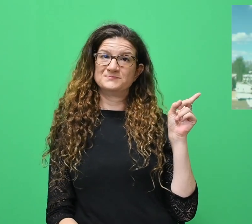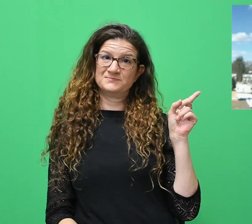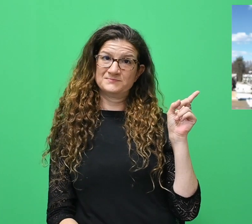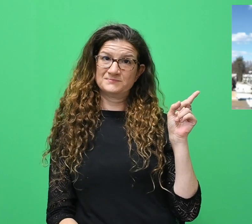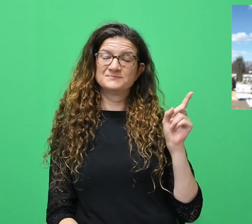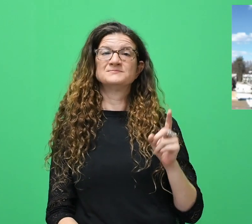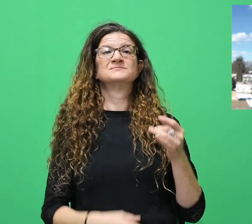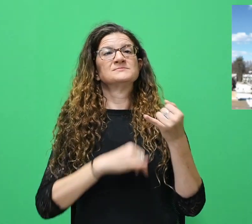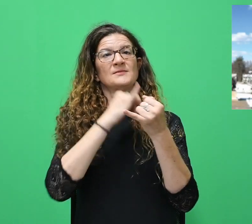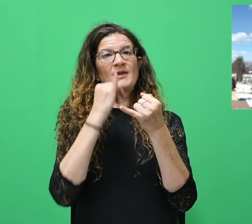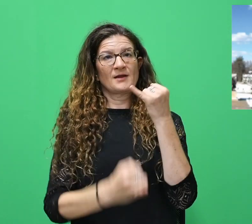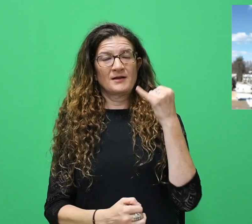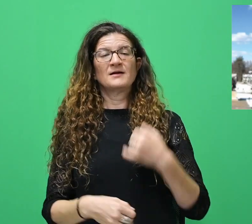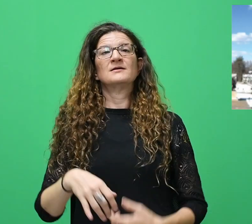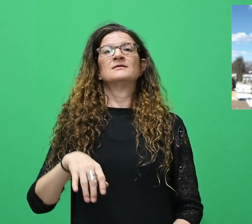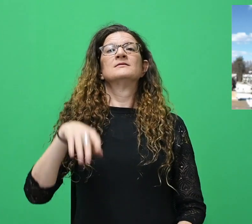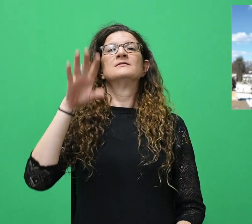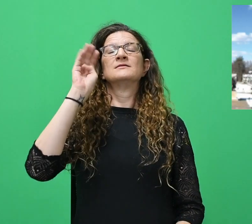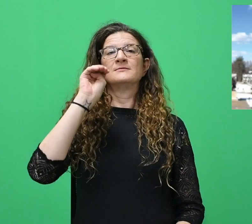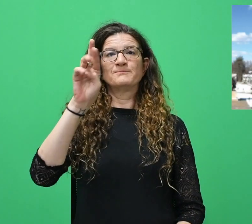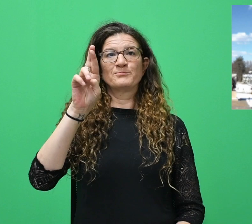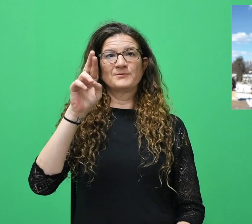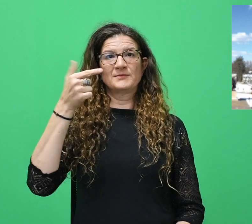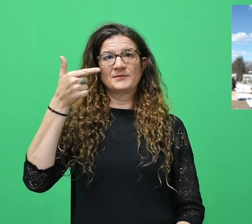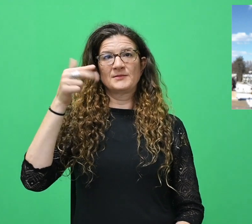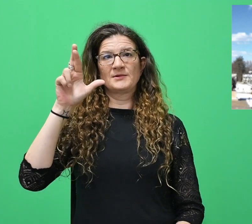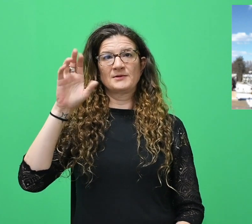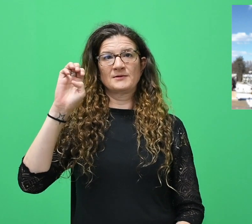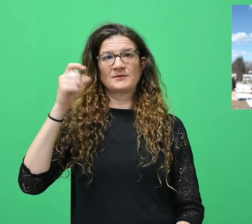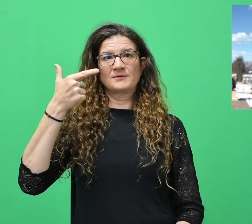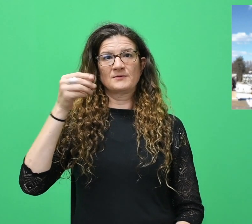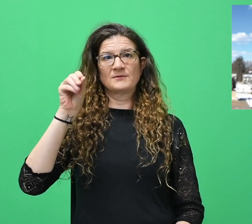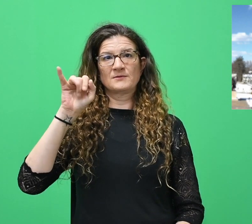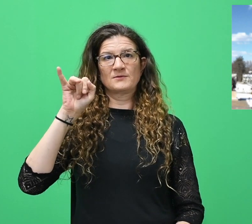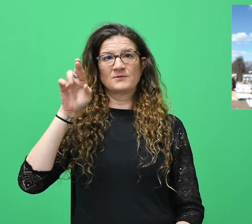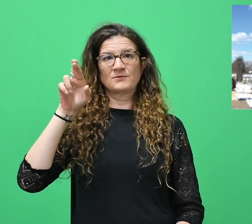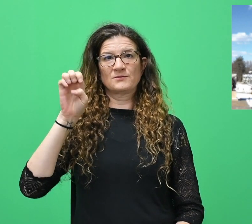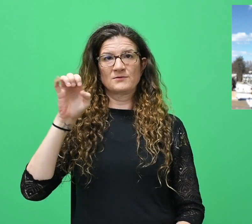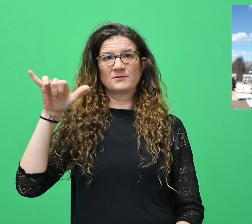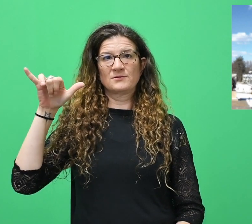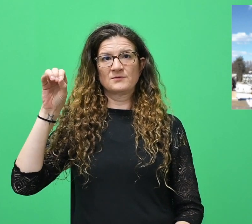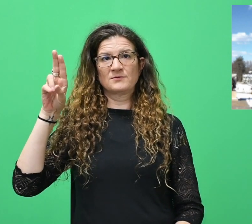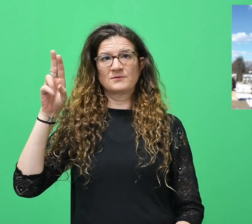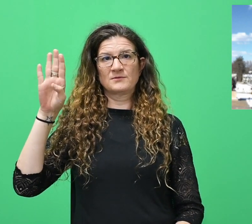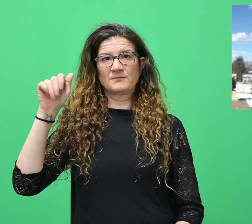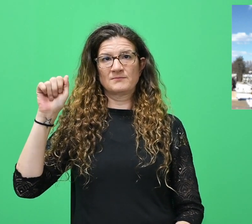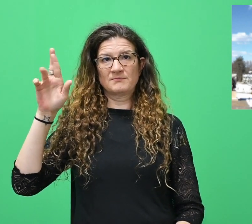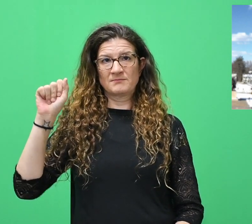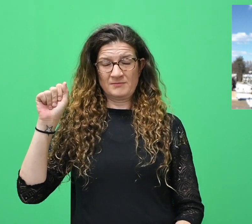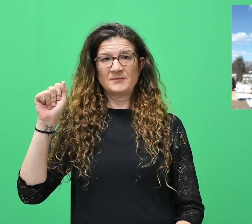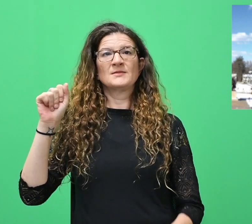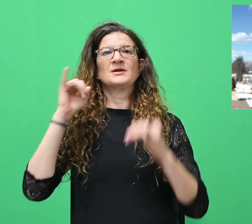Finally, Mr. Gregoire Youbara,